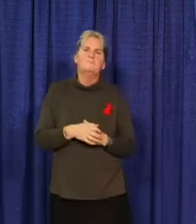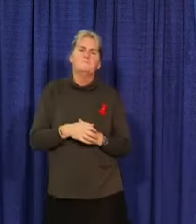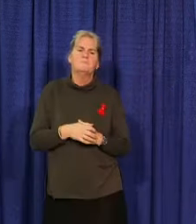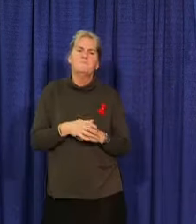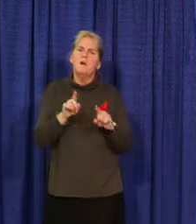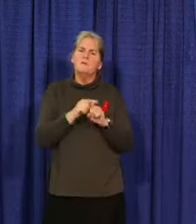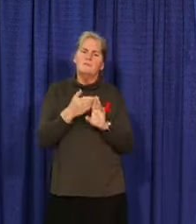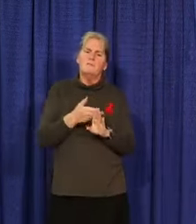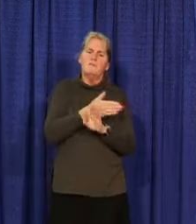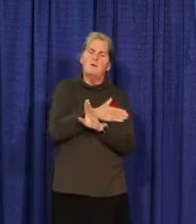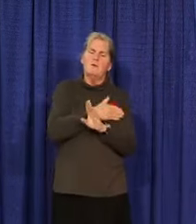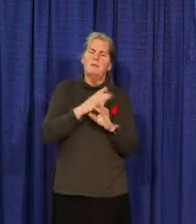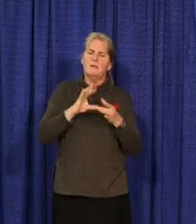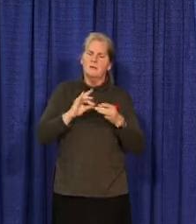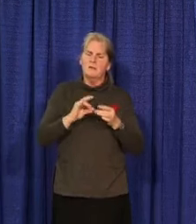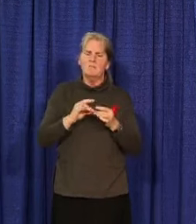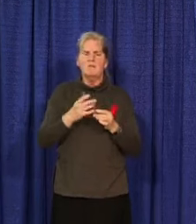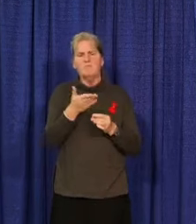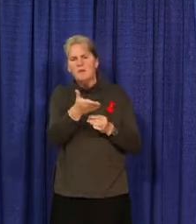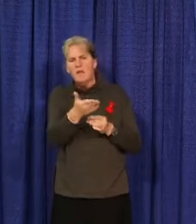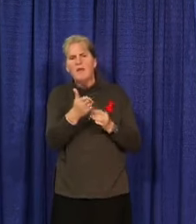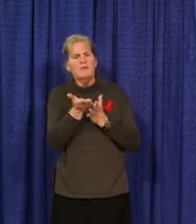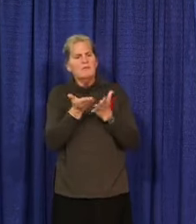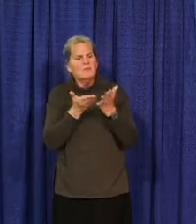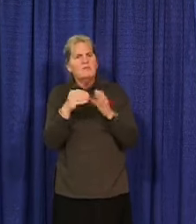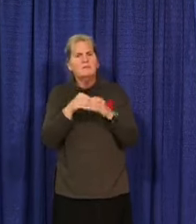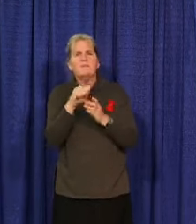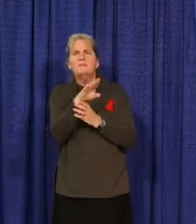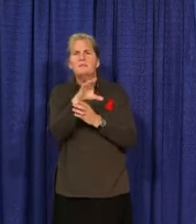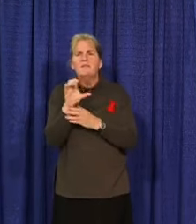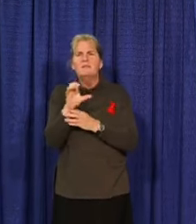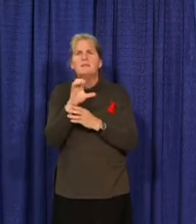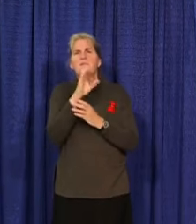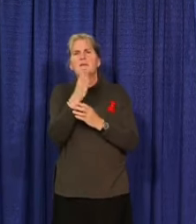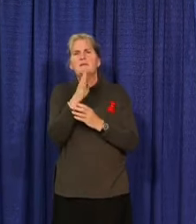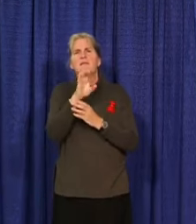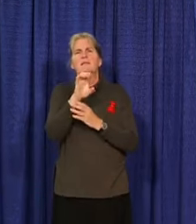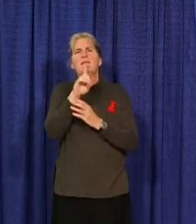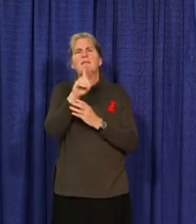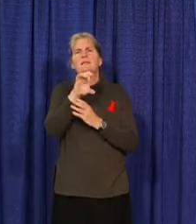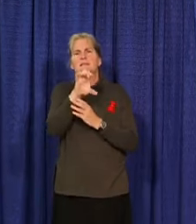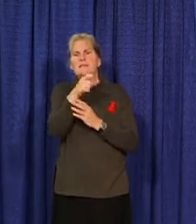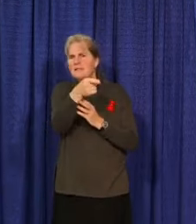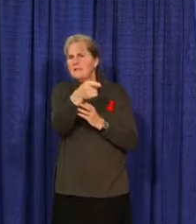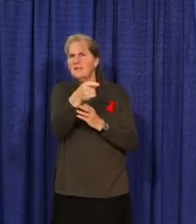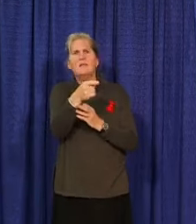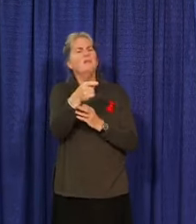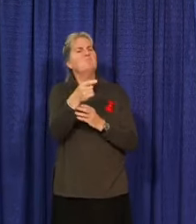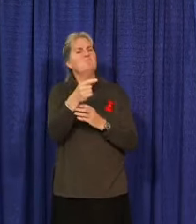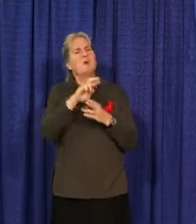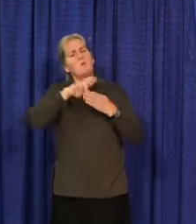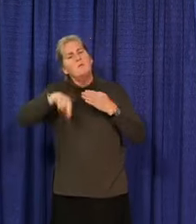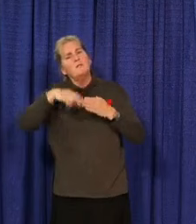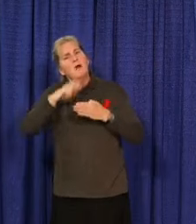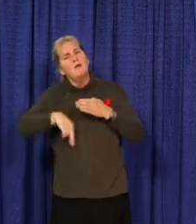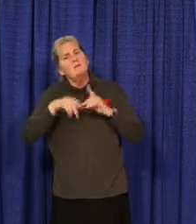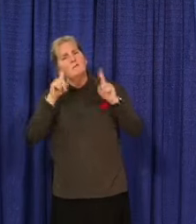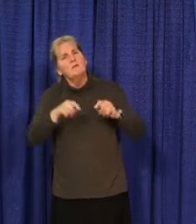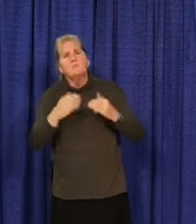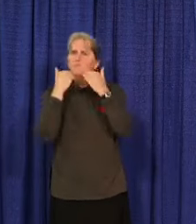I have said before that I am very pleased with the service we are receiving from the BC CDC lab and that has not changed.